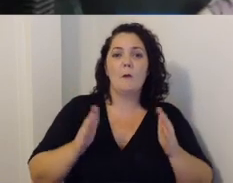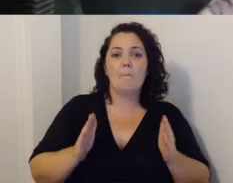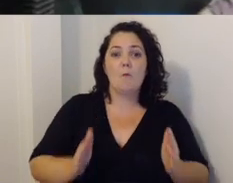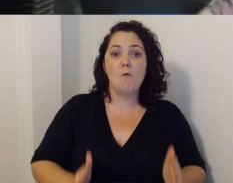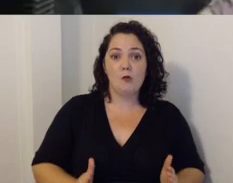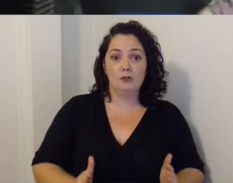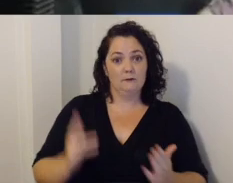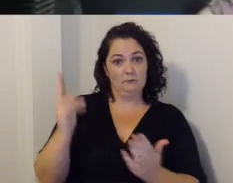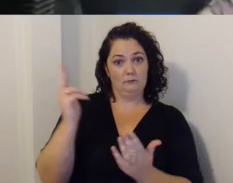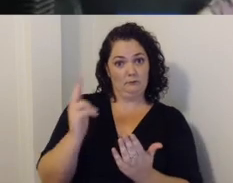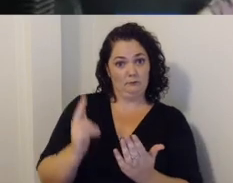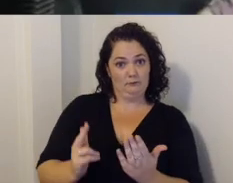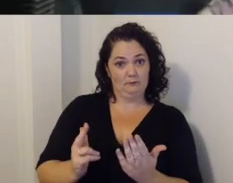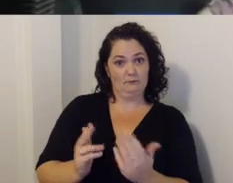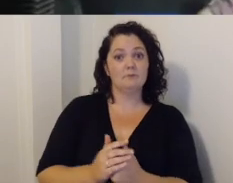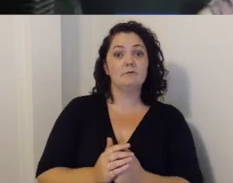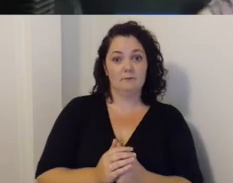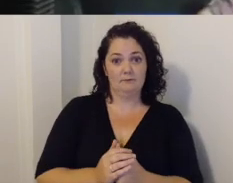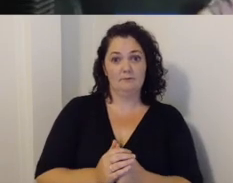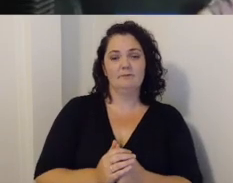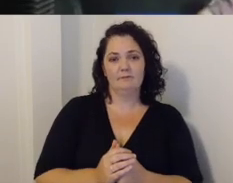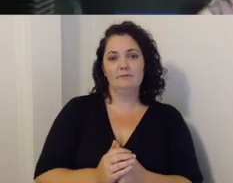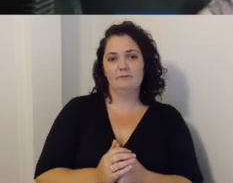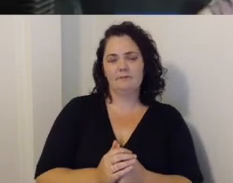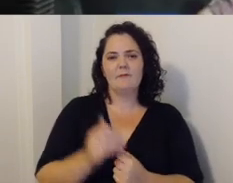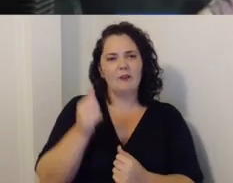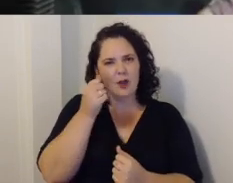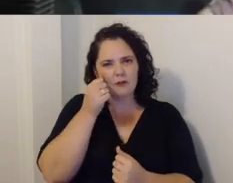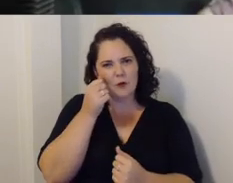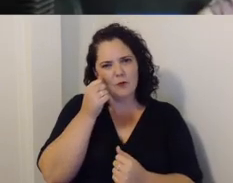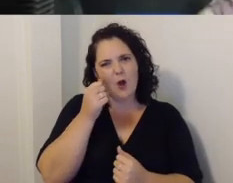time the academies in Europe were really set up and operating within the last few hundred